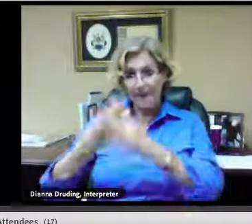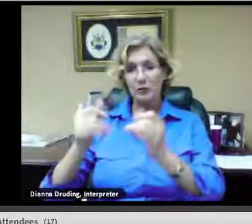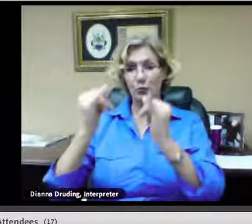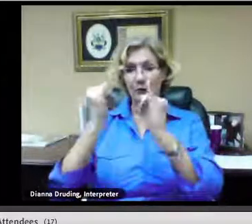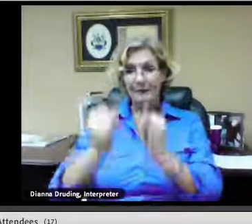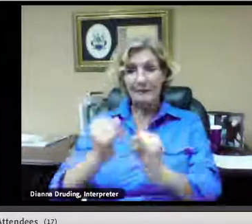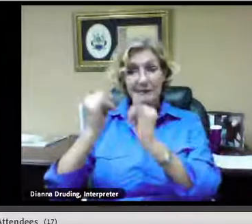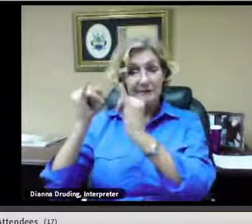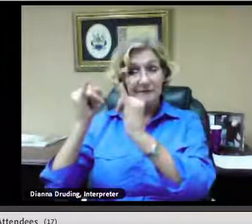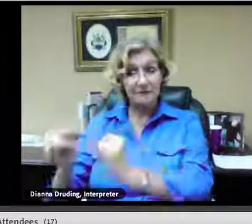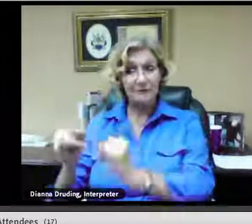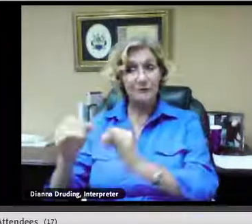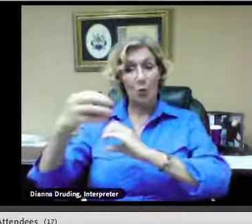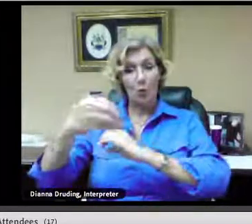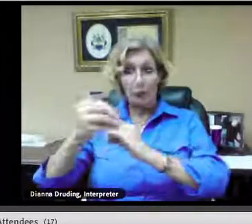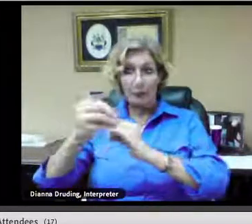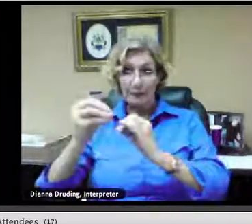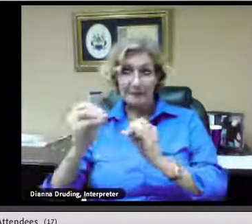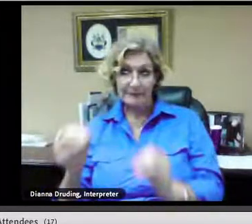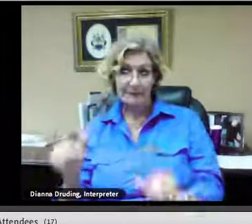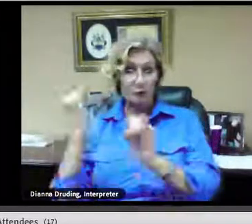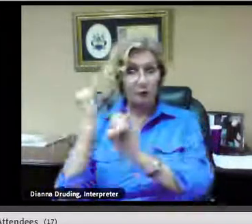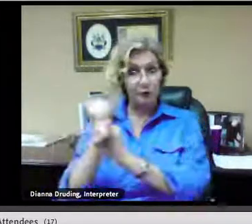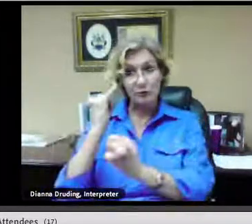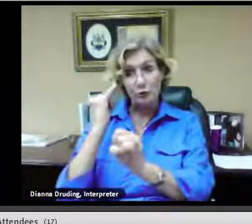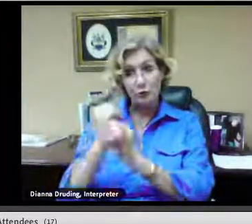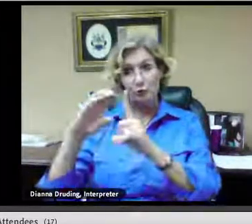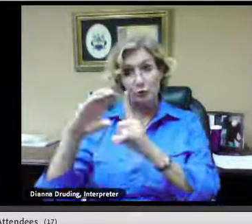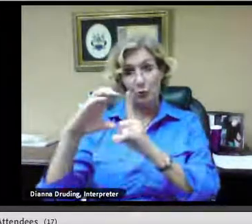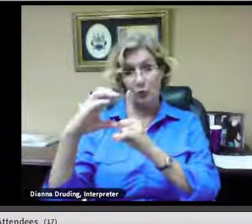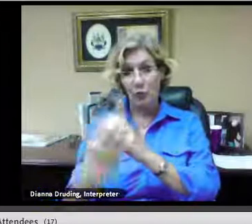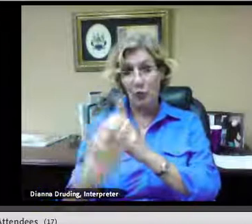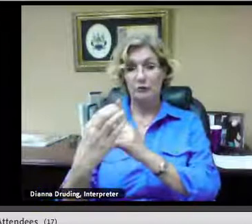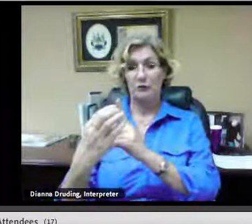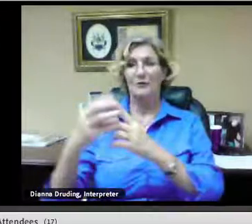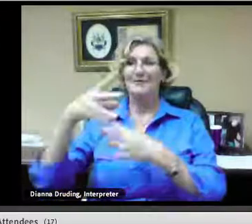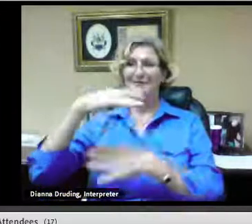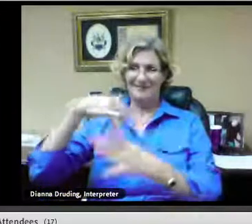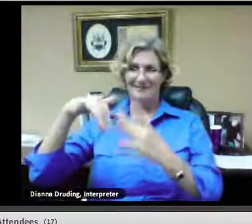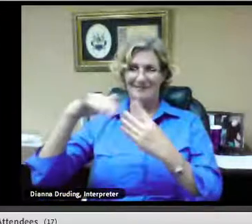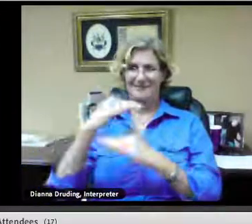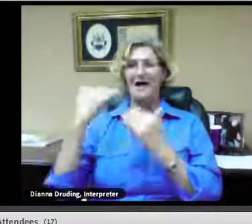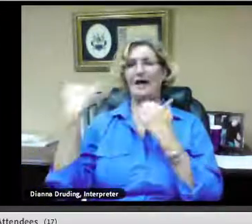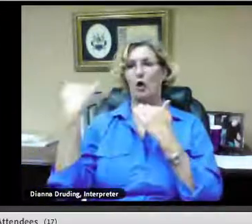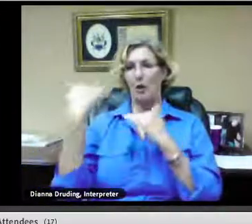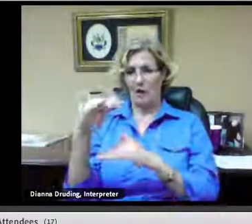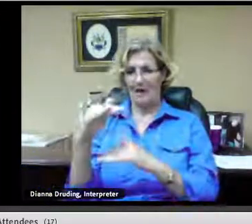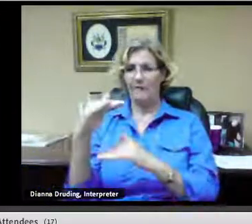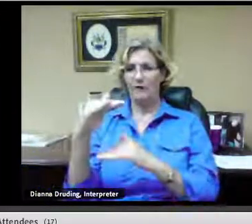a cultural and societal level. There are many, many ways that we can find out